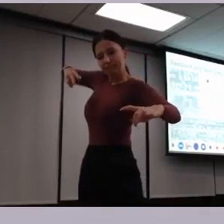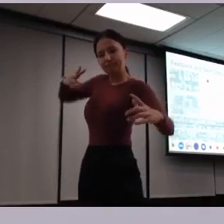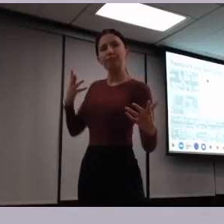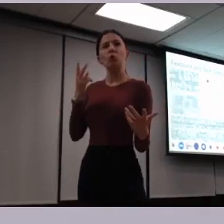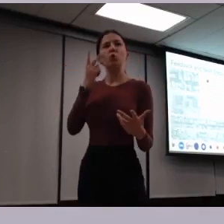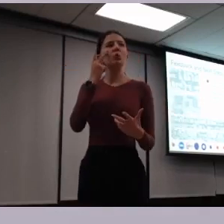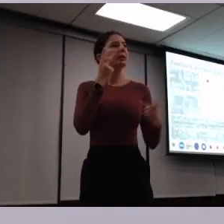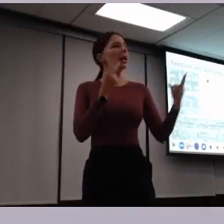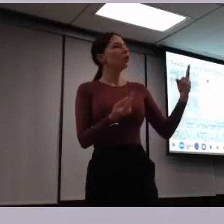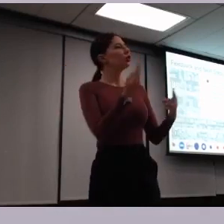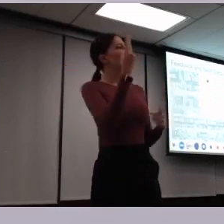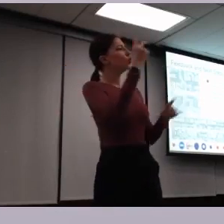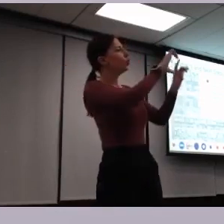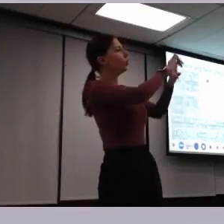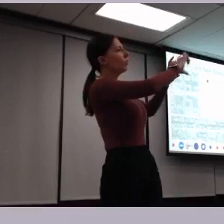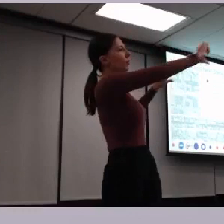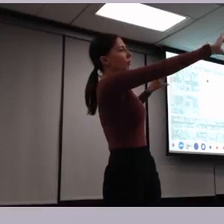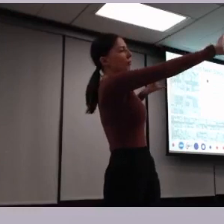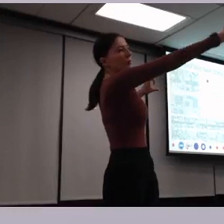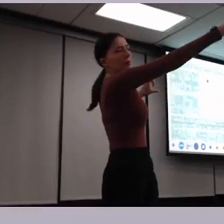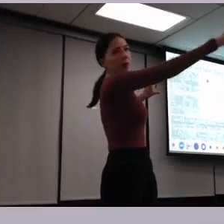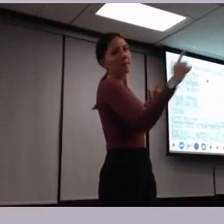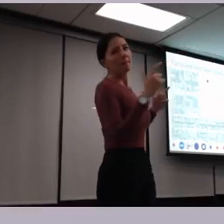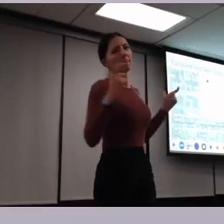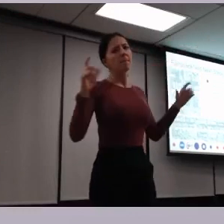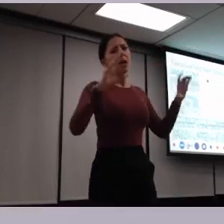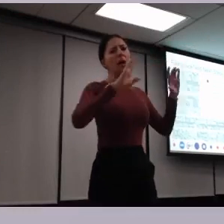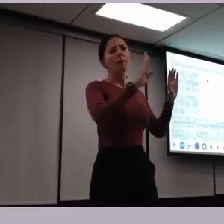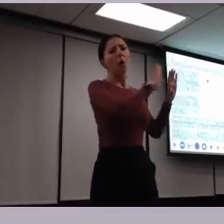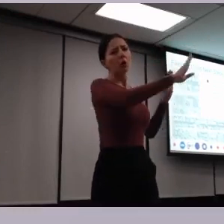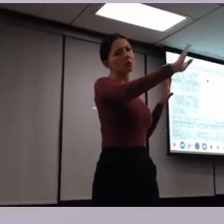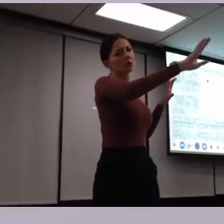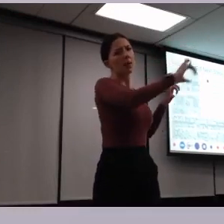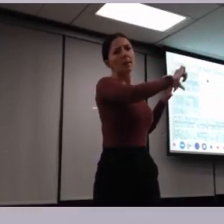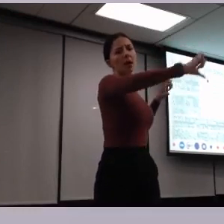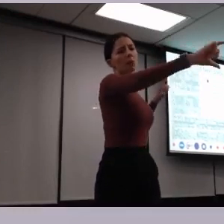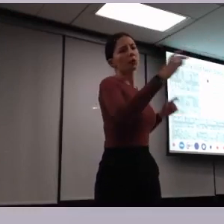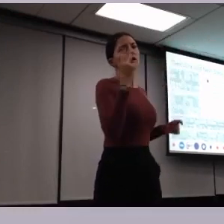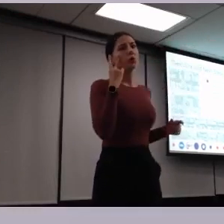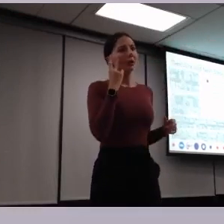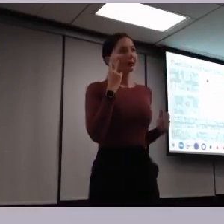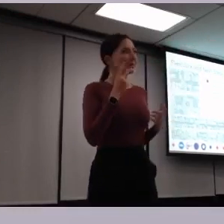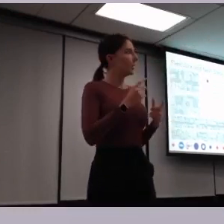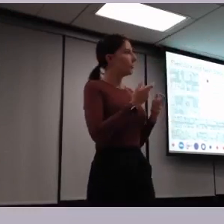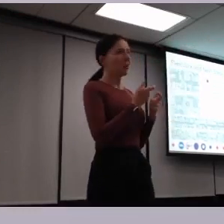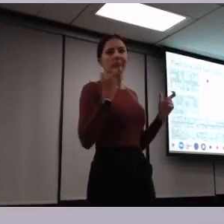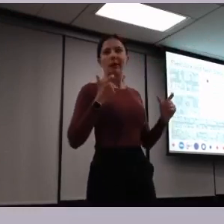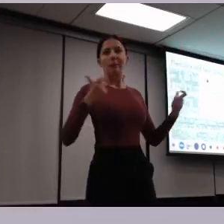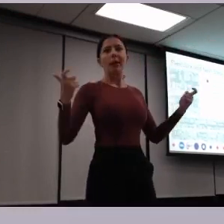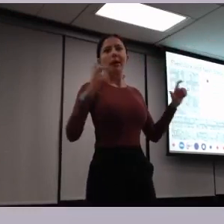and we're interested in any concerns or ideas that you may have. There's sticky notes everywhere, pens.